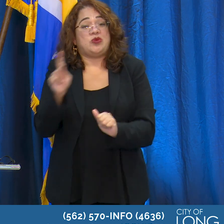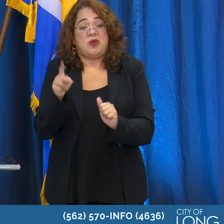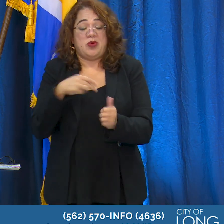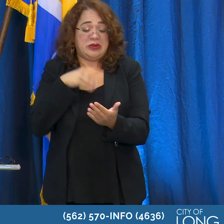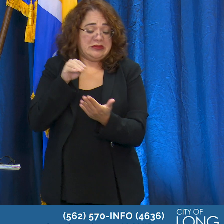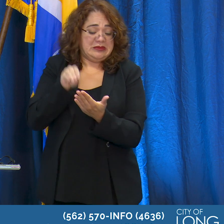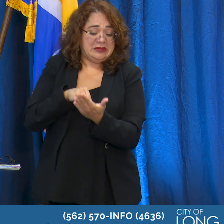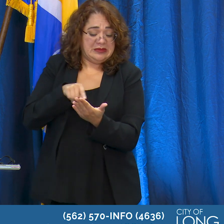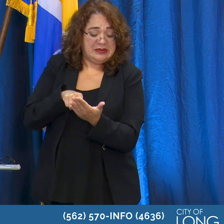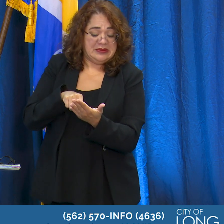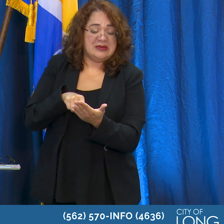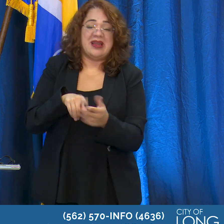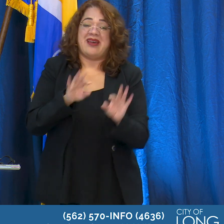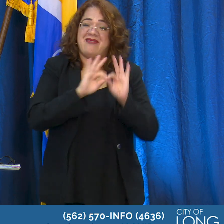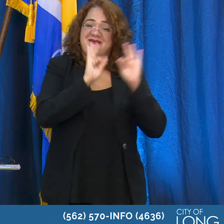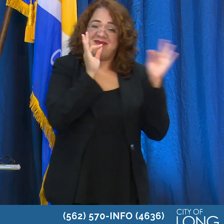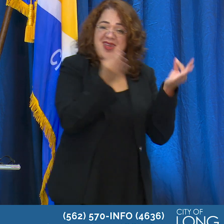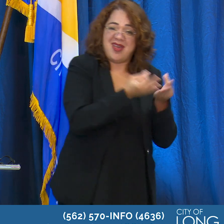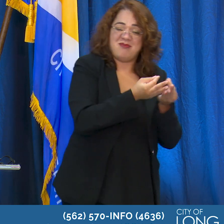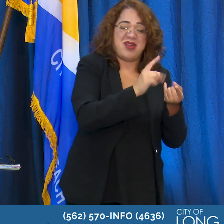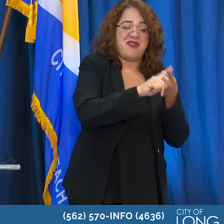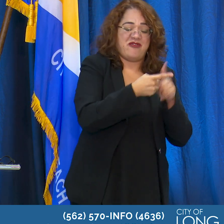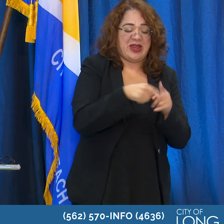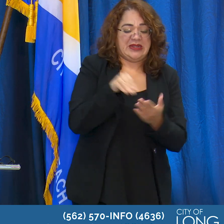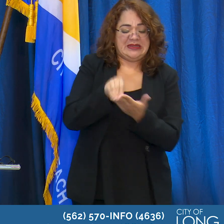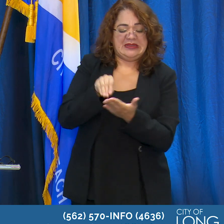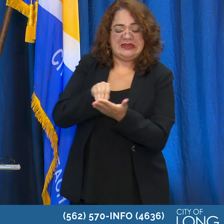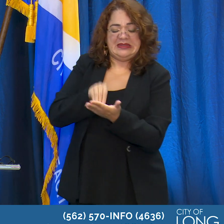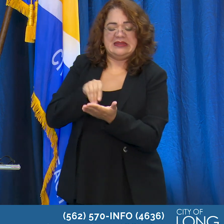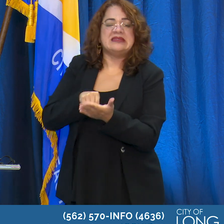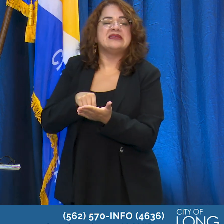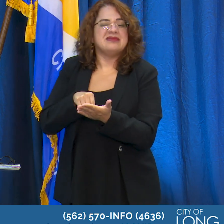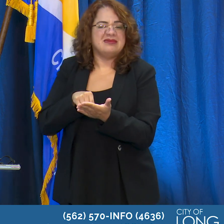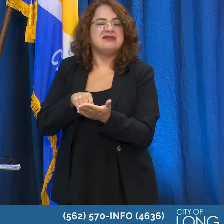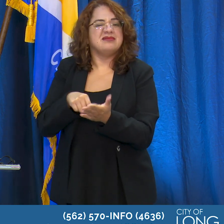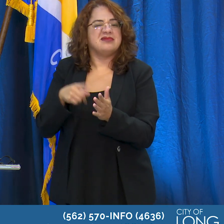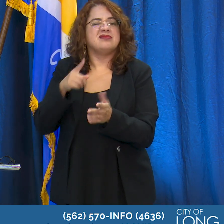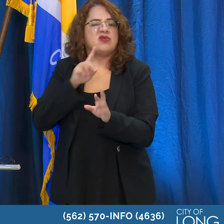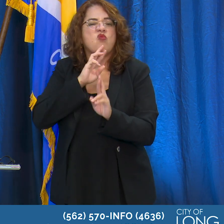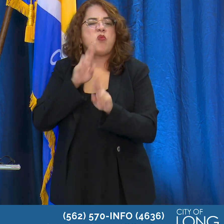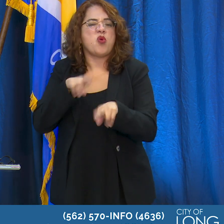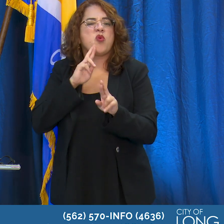family and their friends in gatherings. So please pay attention. I know it's